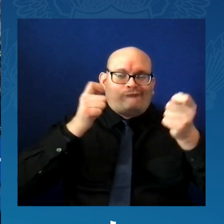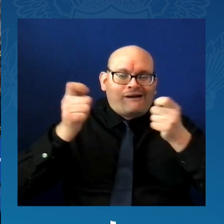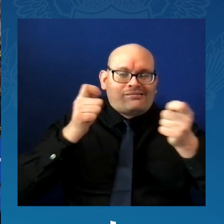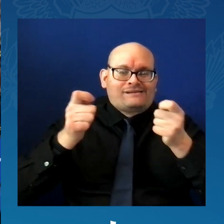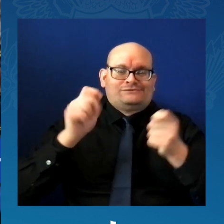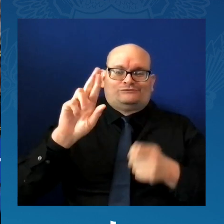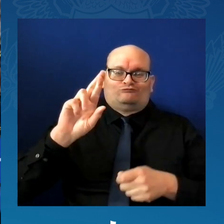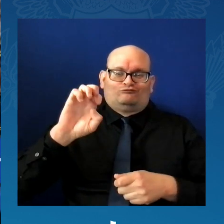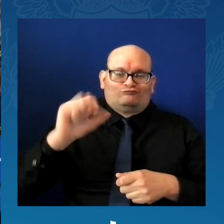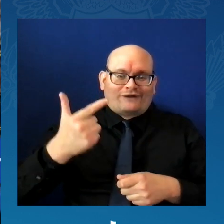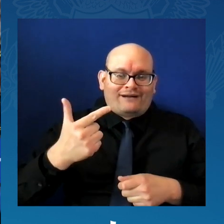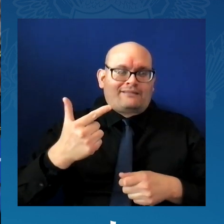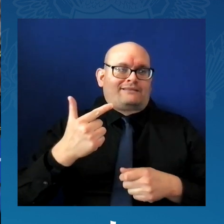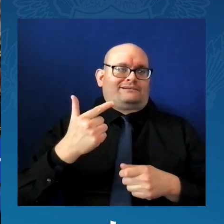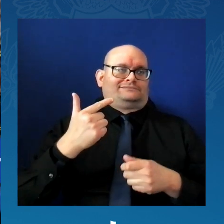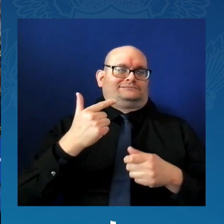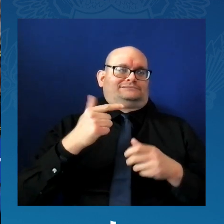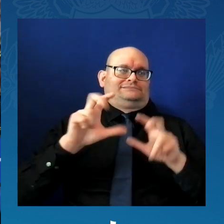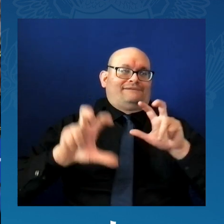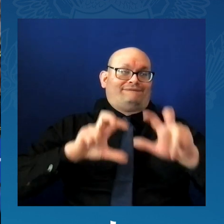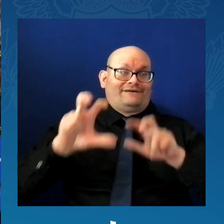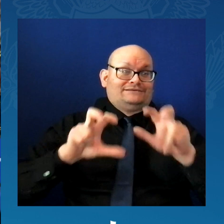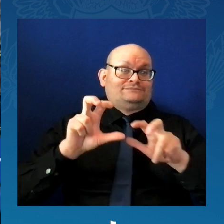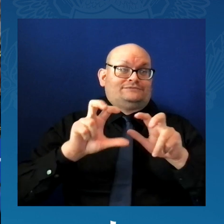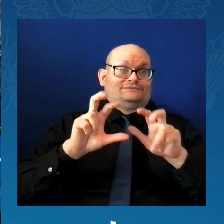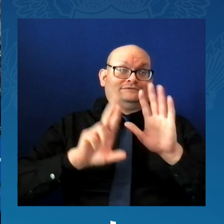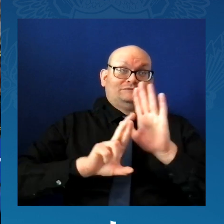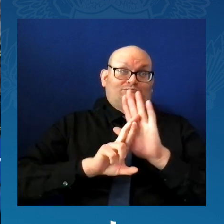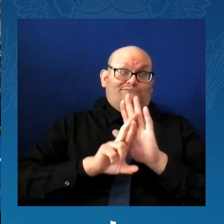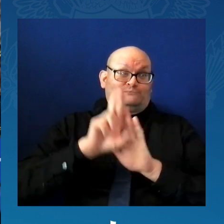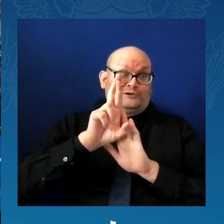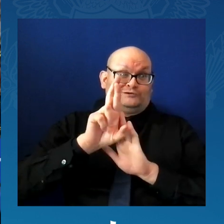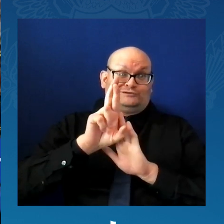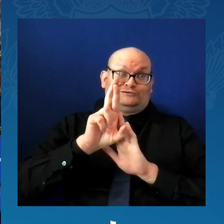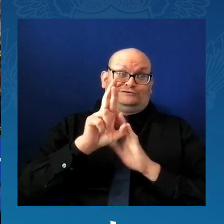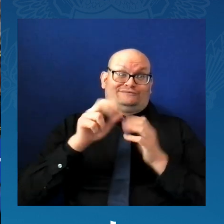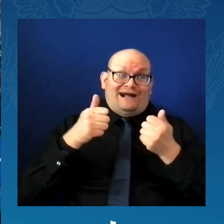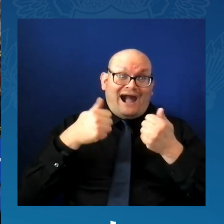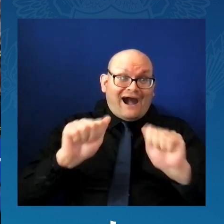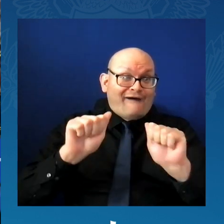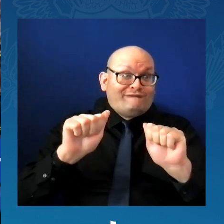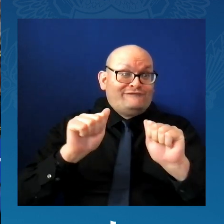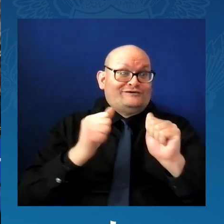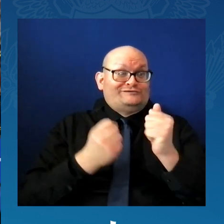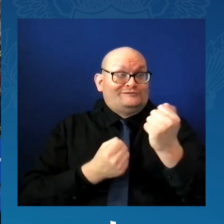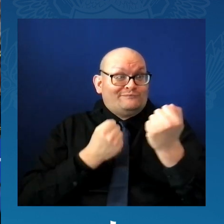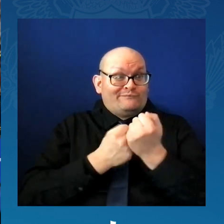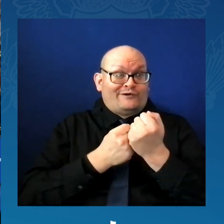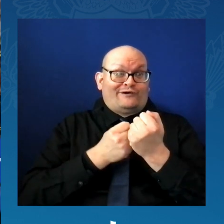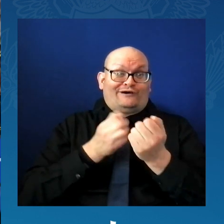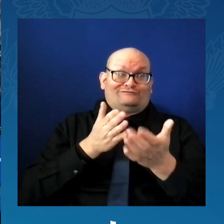Efforts to clarify the rights and obligations of companies and counterparties. Improving legal certainty in key areas